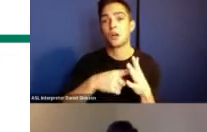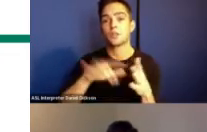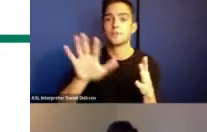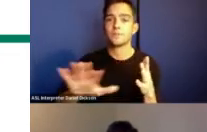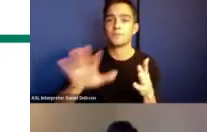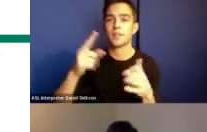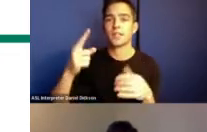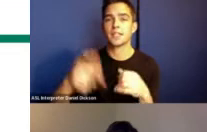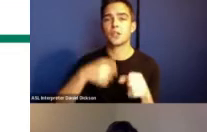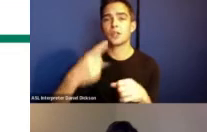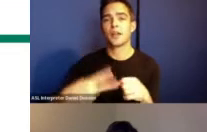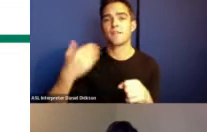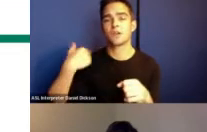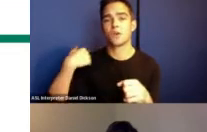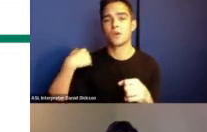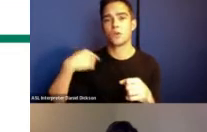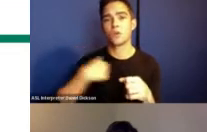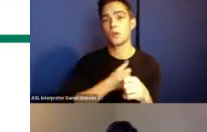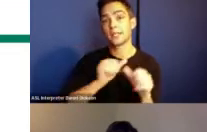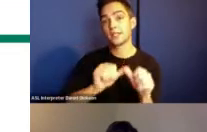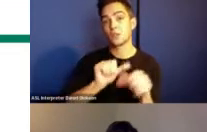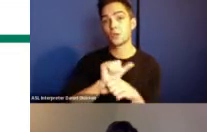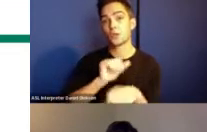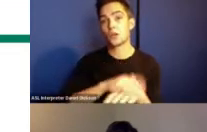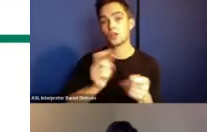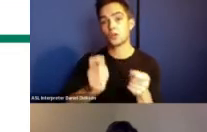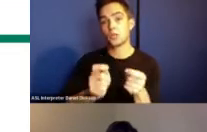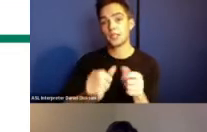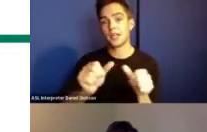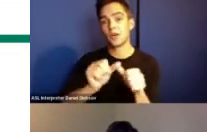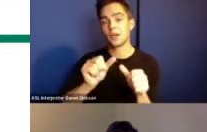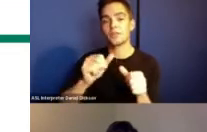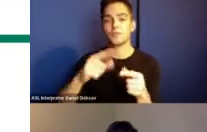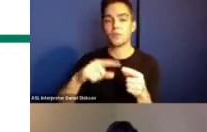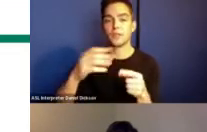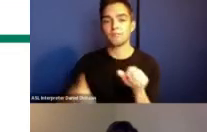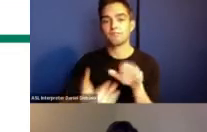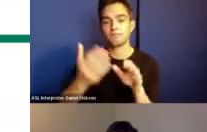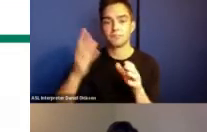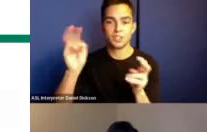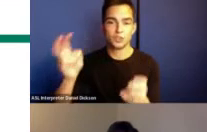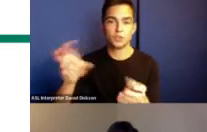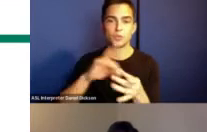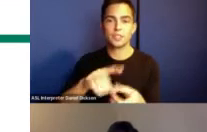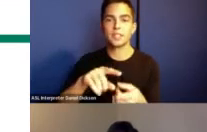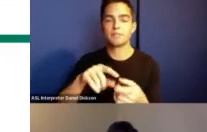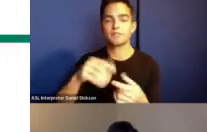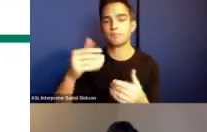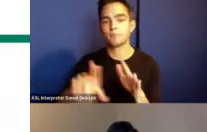a half ago, we continue to work on tweaking areas as we encounter, you know, issues on along the way and continue to do